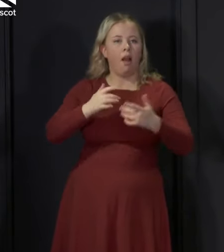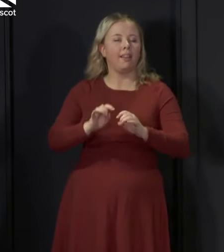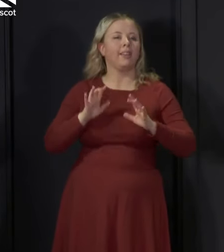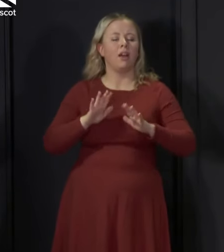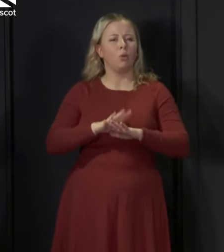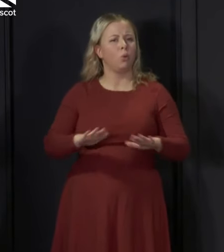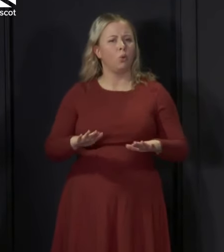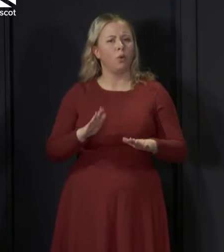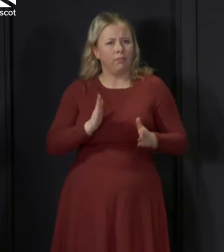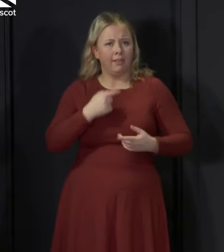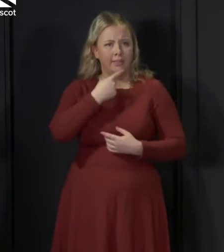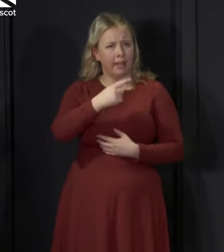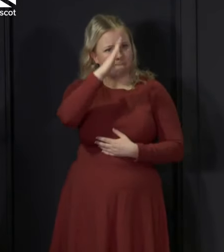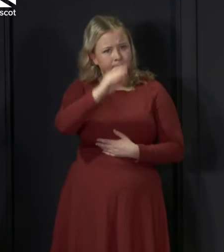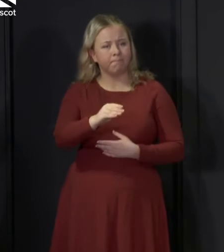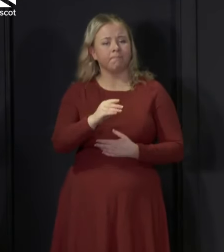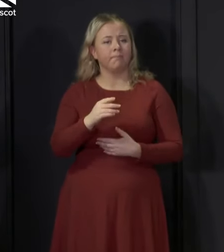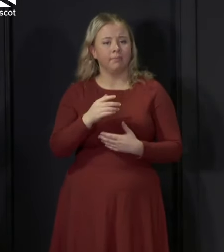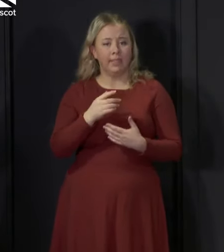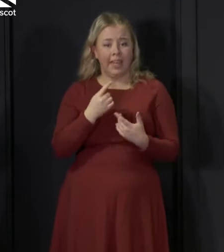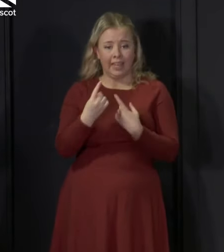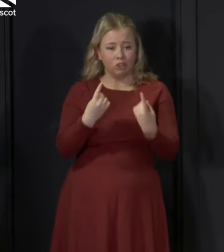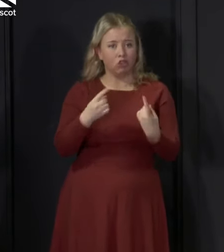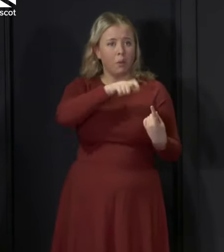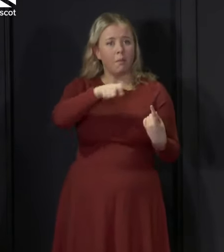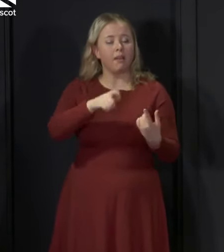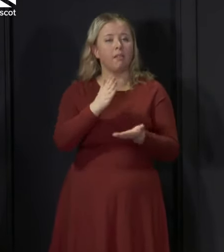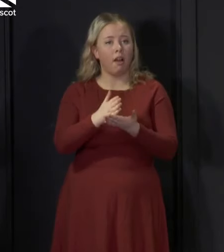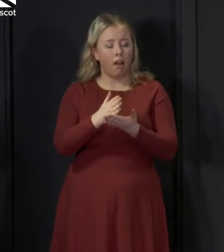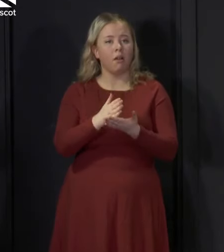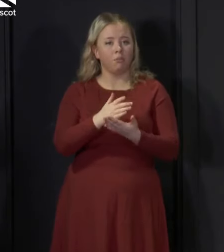day. Behind every one of these statistics is an individual an individual who is loved